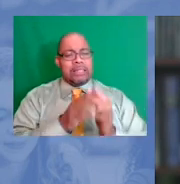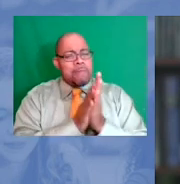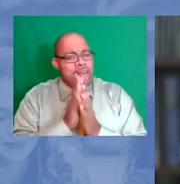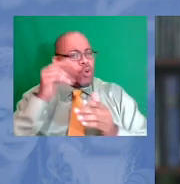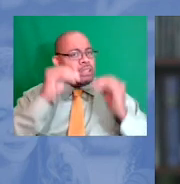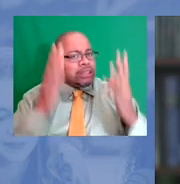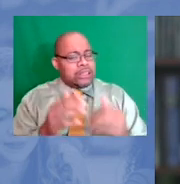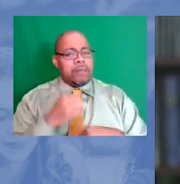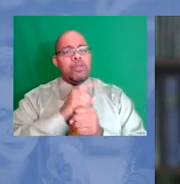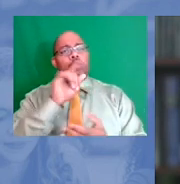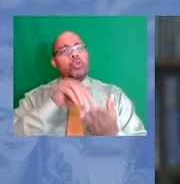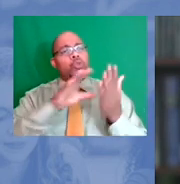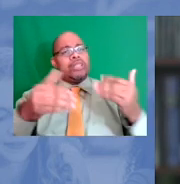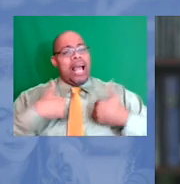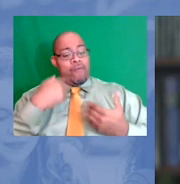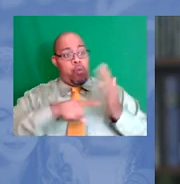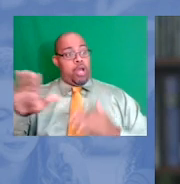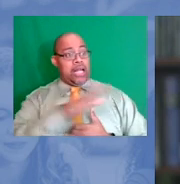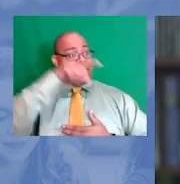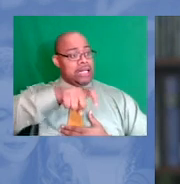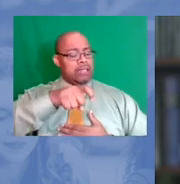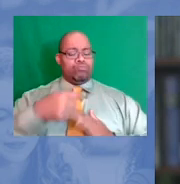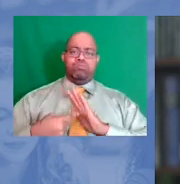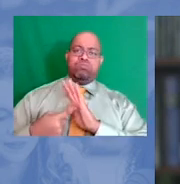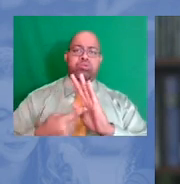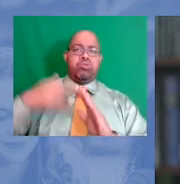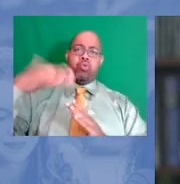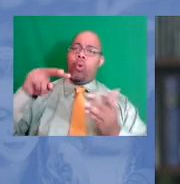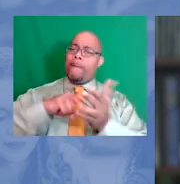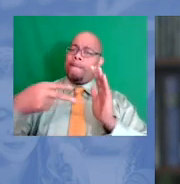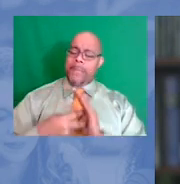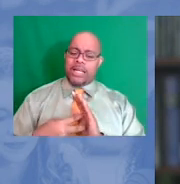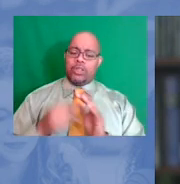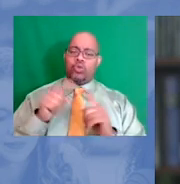STUDENTS HAVE WHAT THEY NEED EXEMPLIFIES WHAT IT MEANS TO BE A GREAT TEACHER.